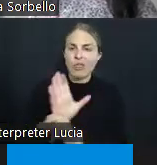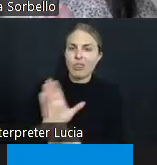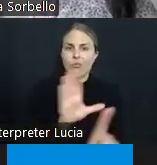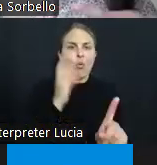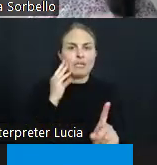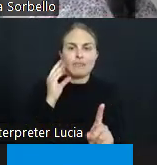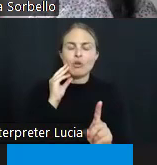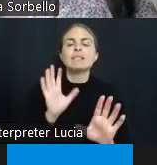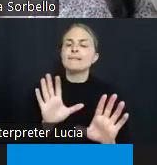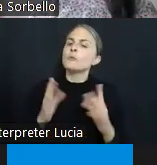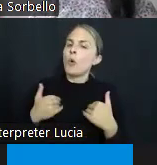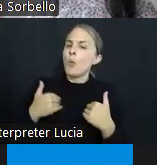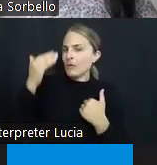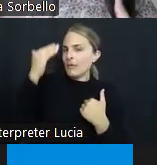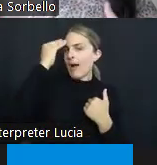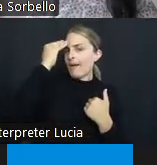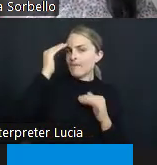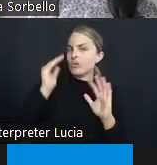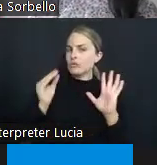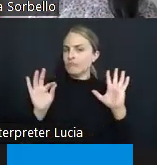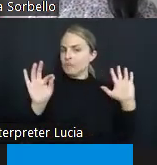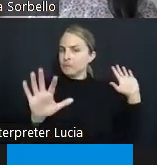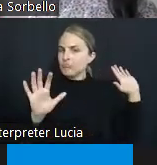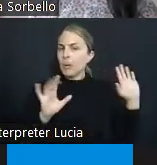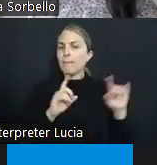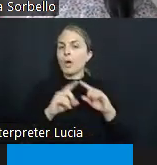topic for all of us to be comfortable discussing. And,